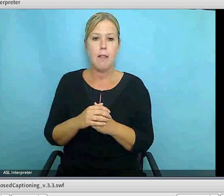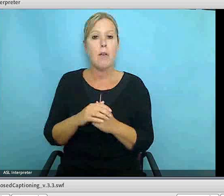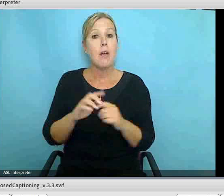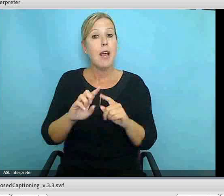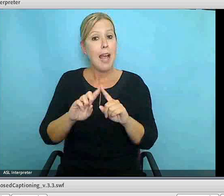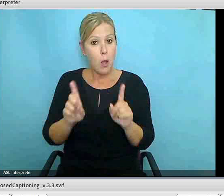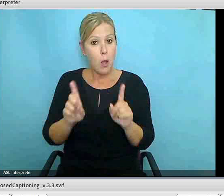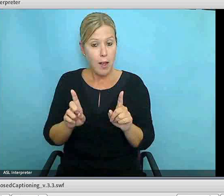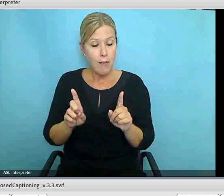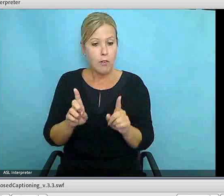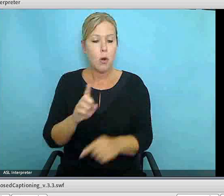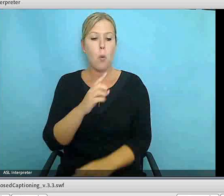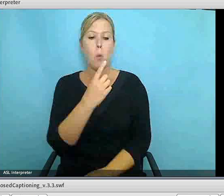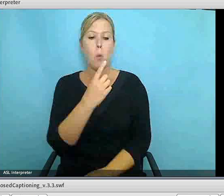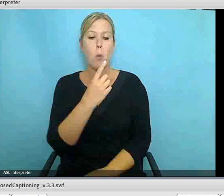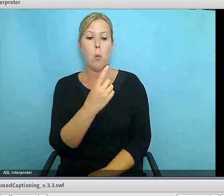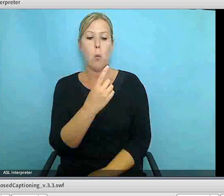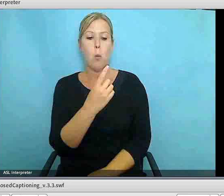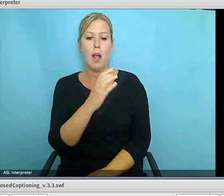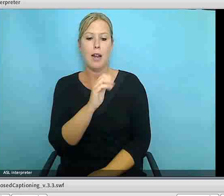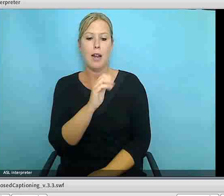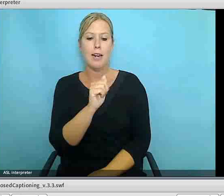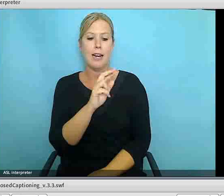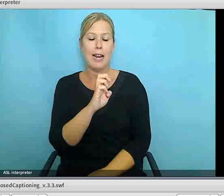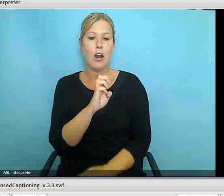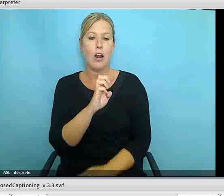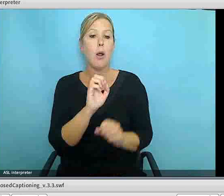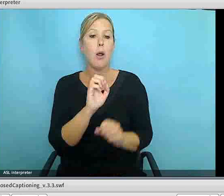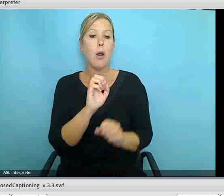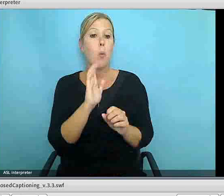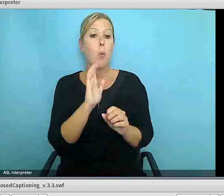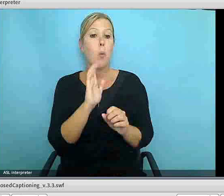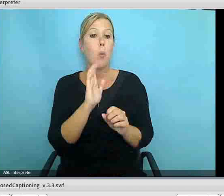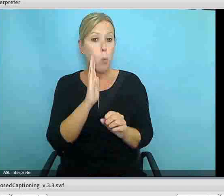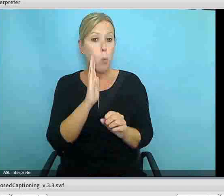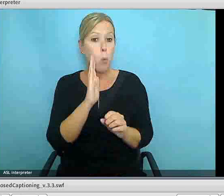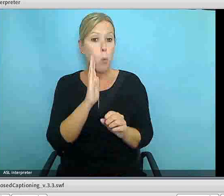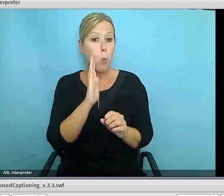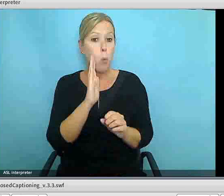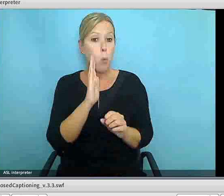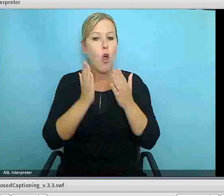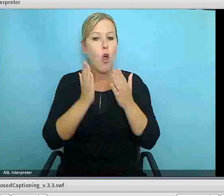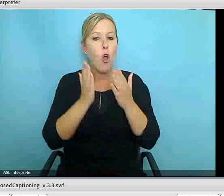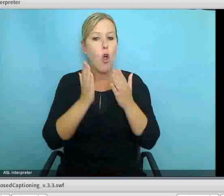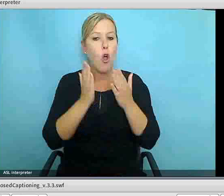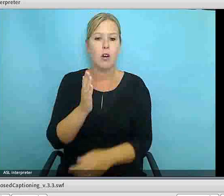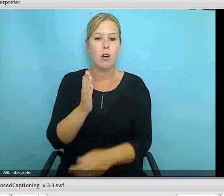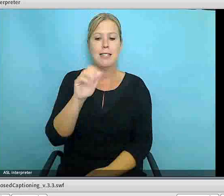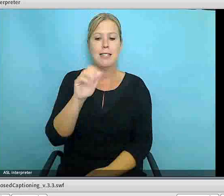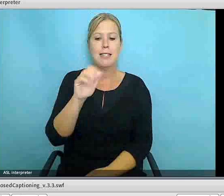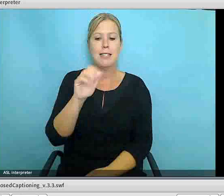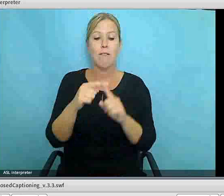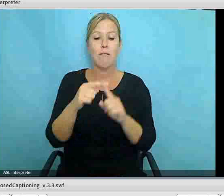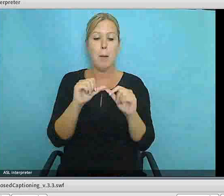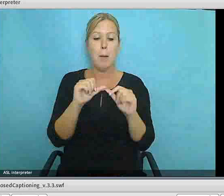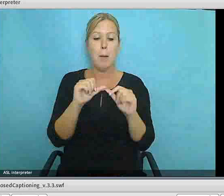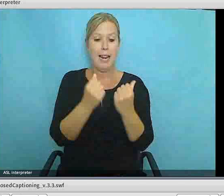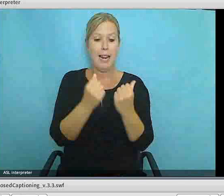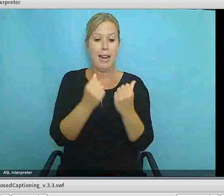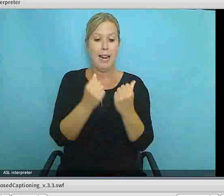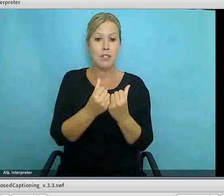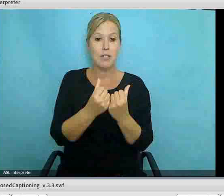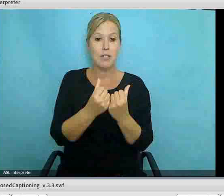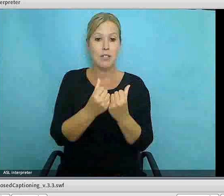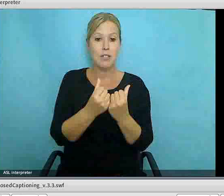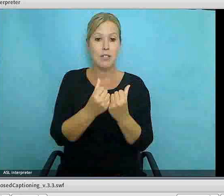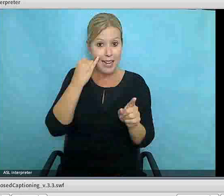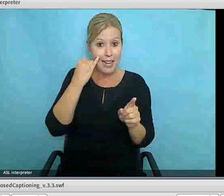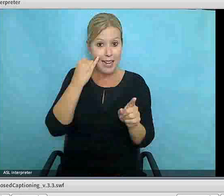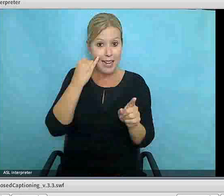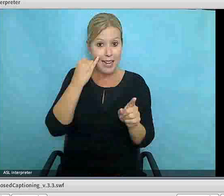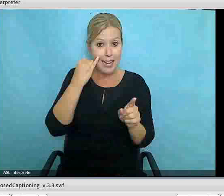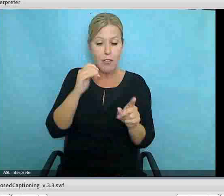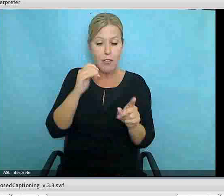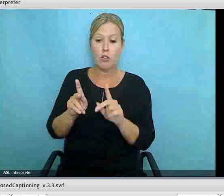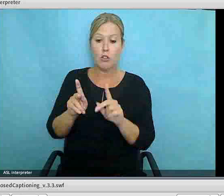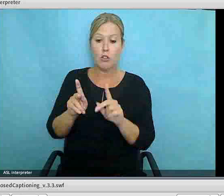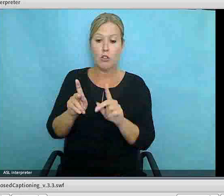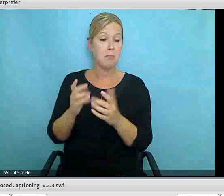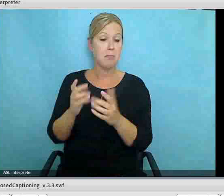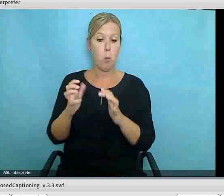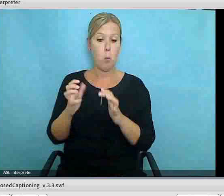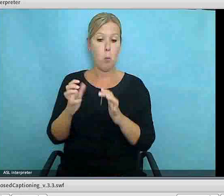if there is an enrollee who chooses not to self-direct or does not want to have employer